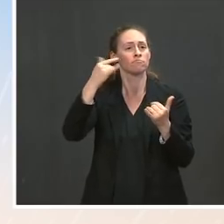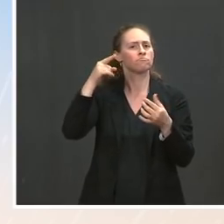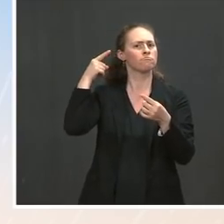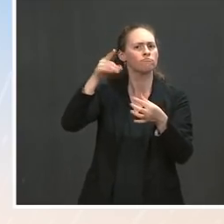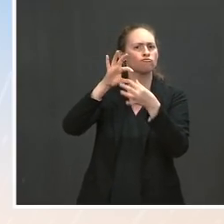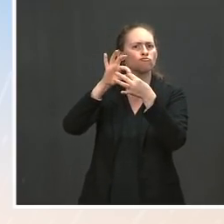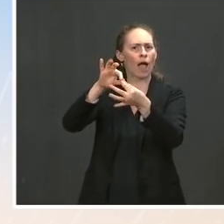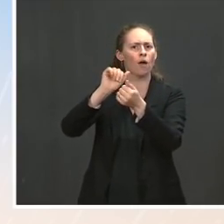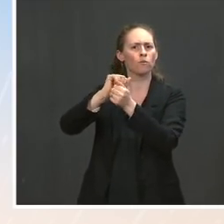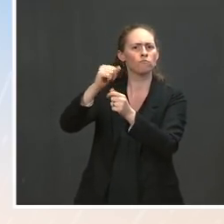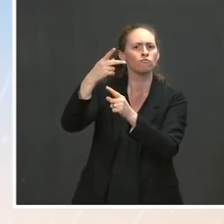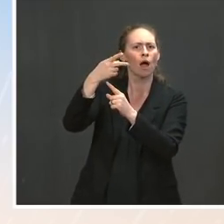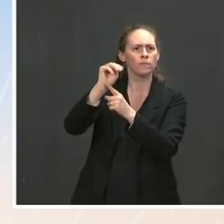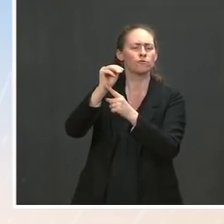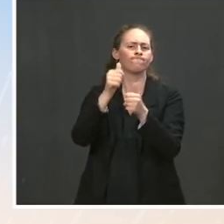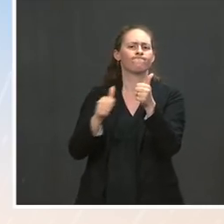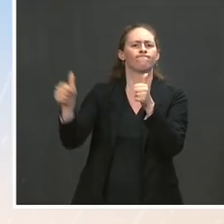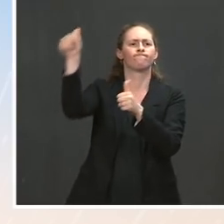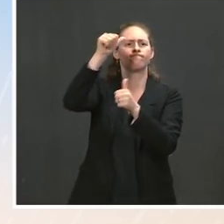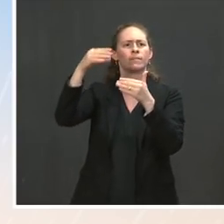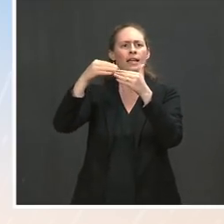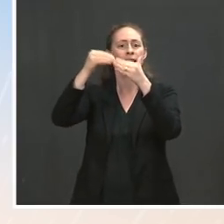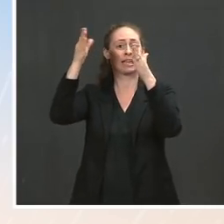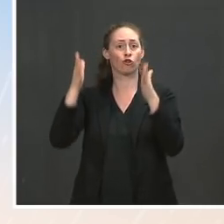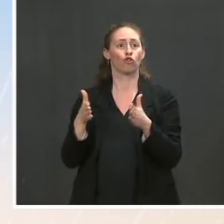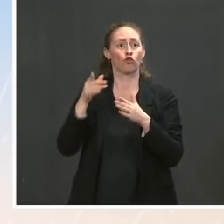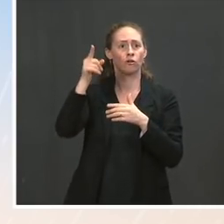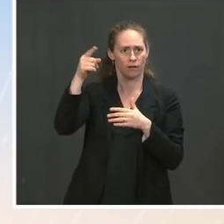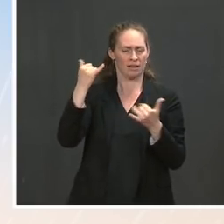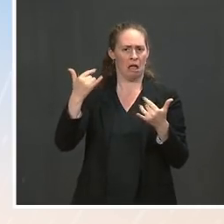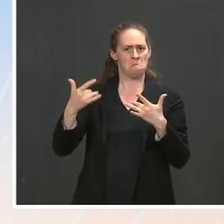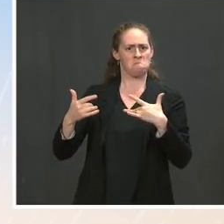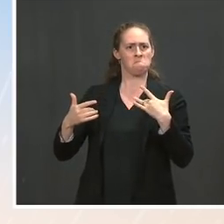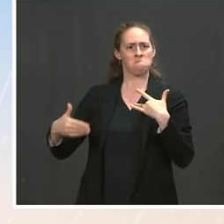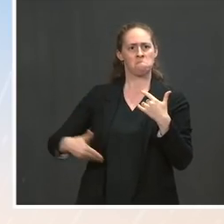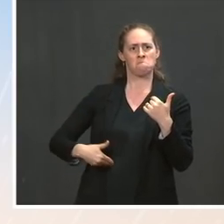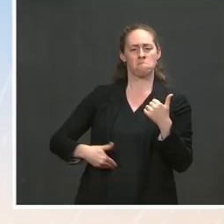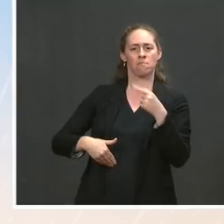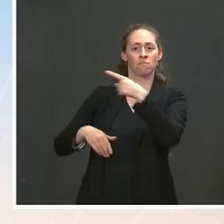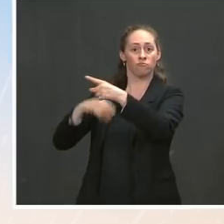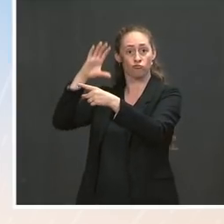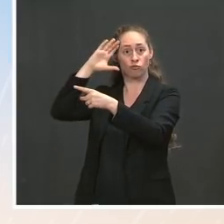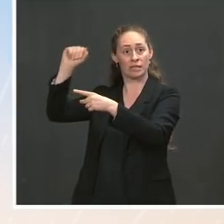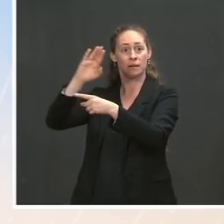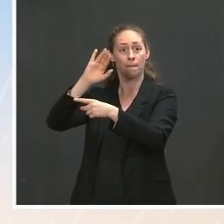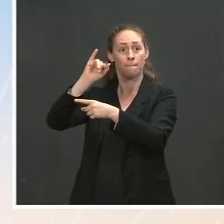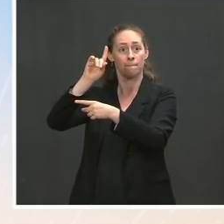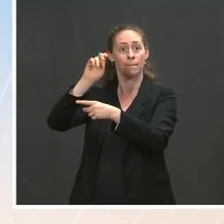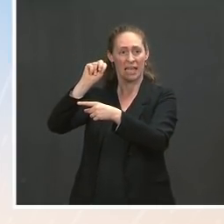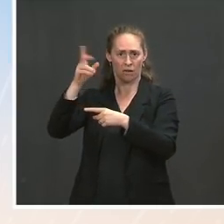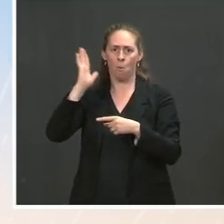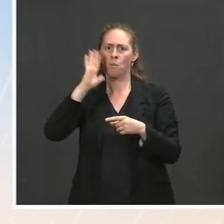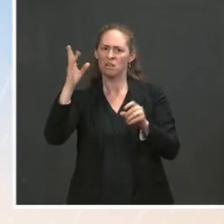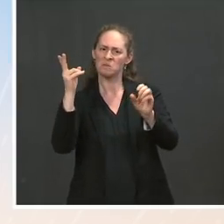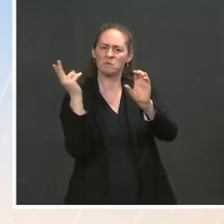President Biden to attend the Tokyo Olympics when he comes to the White House. That would be a big statement about the status of the pandemic worldwide.